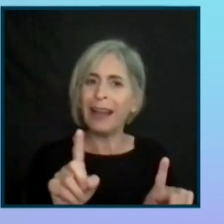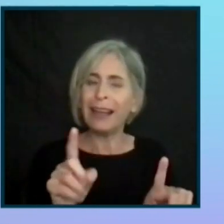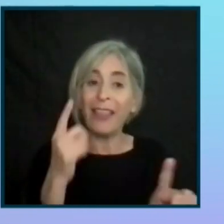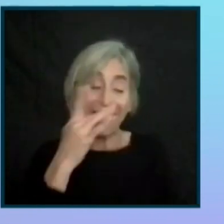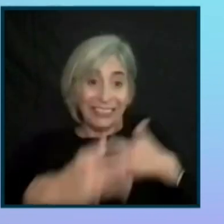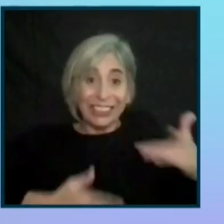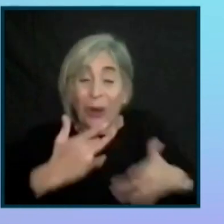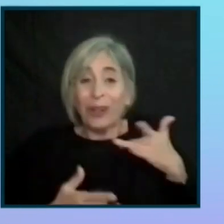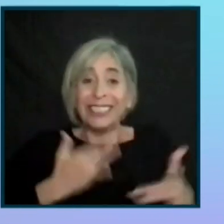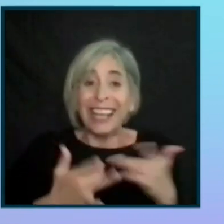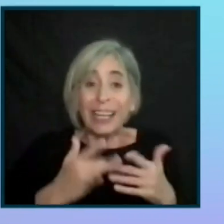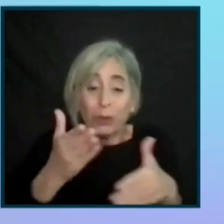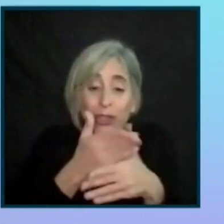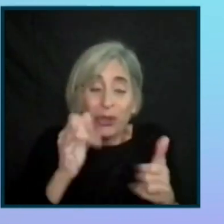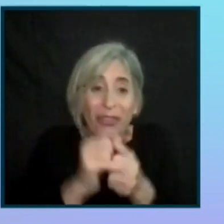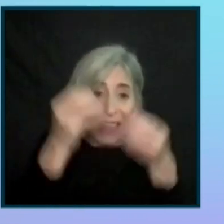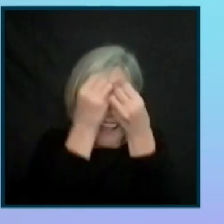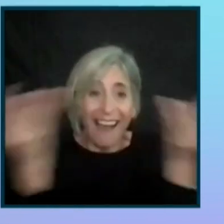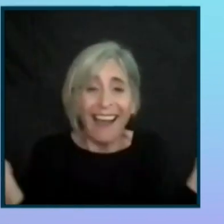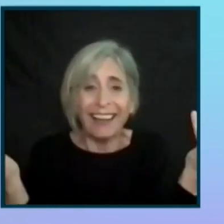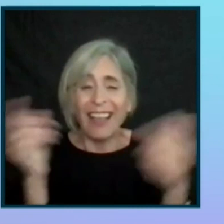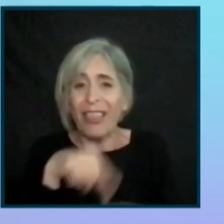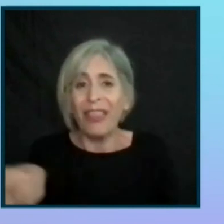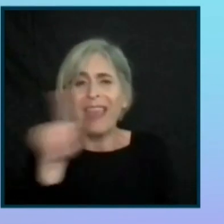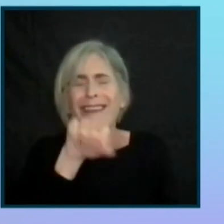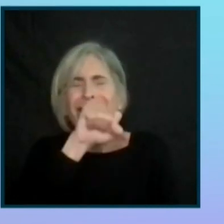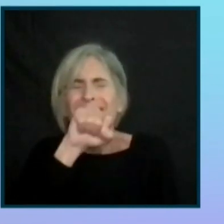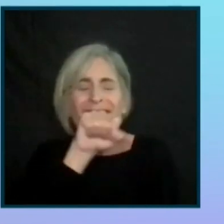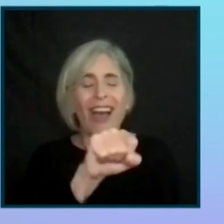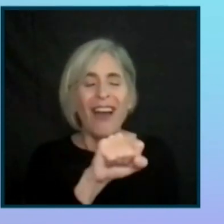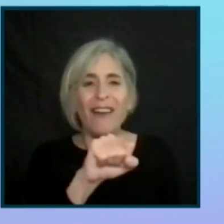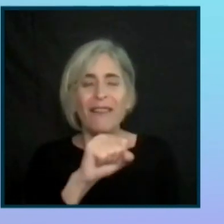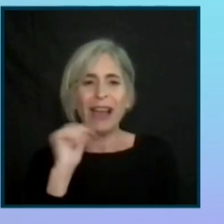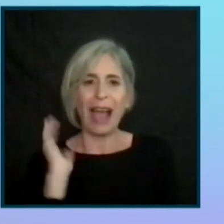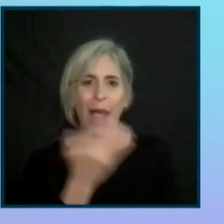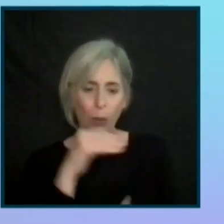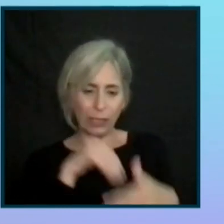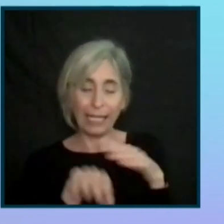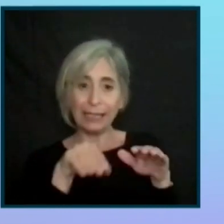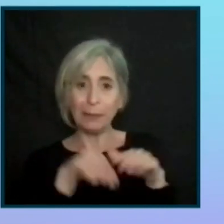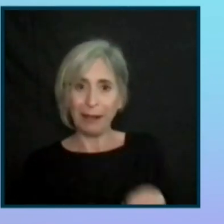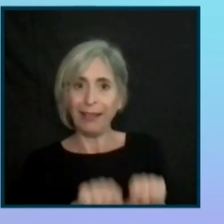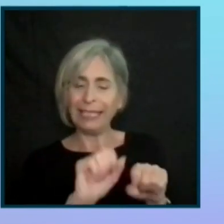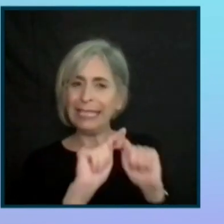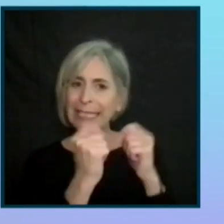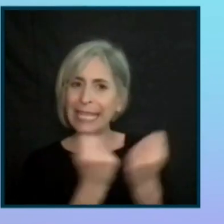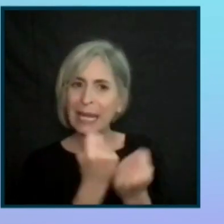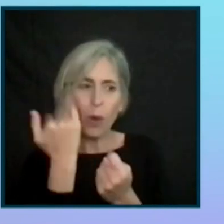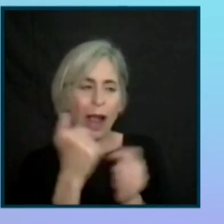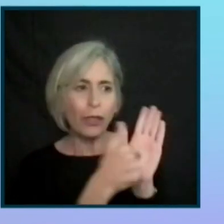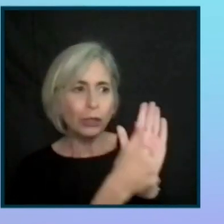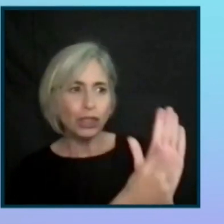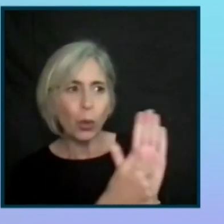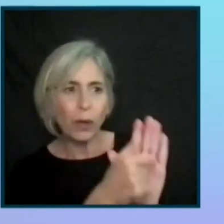when you share that with them. They love our accessibility team because they're showing them things that they didn't know,